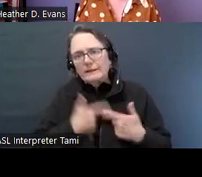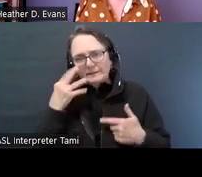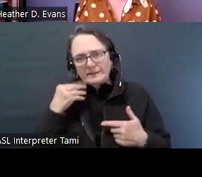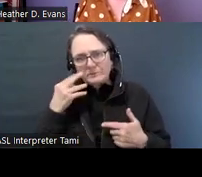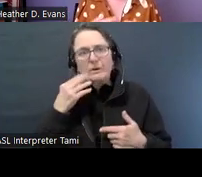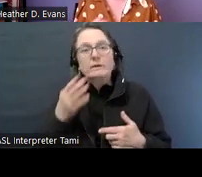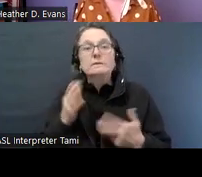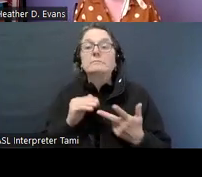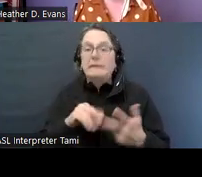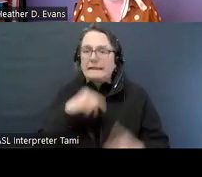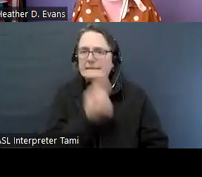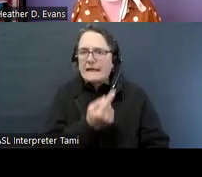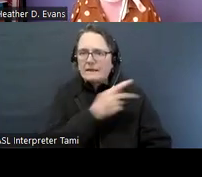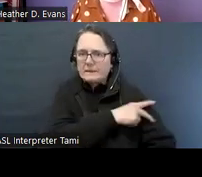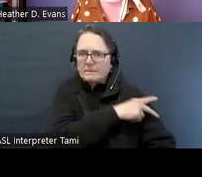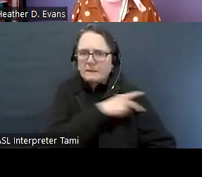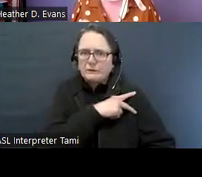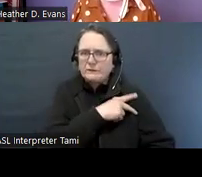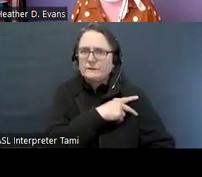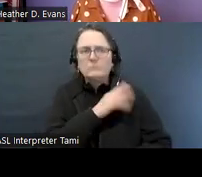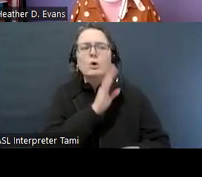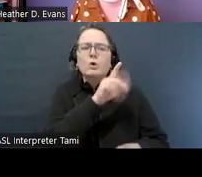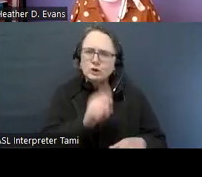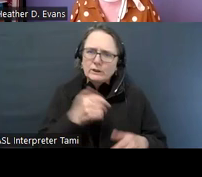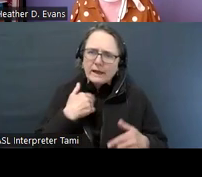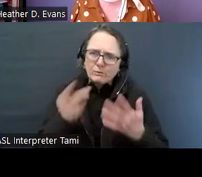or asking what patients' priorities actually are.